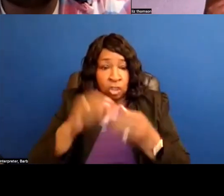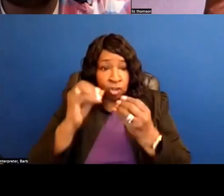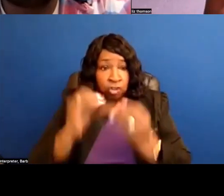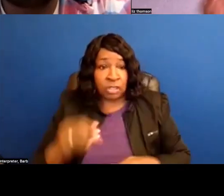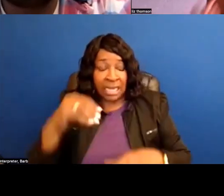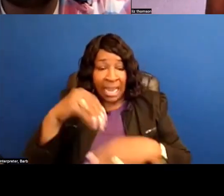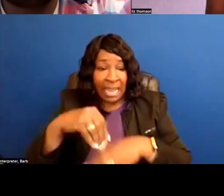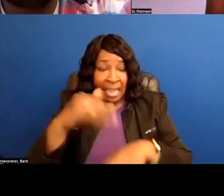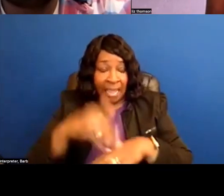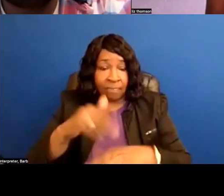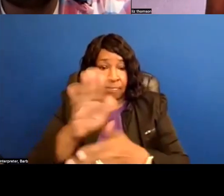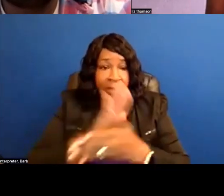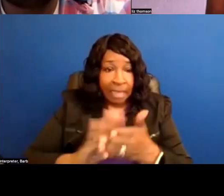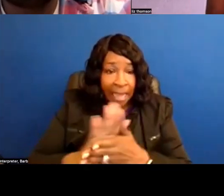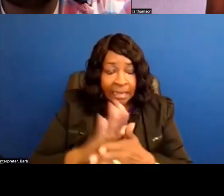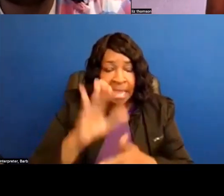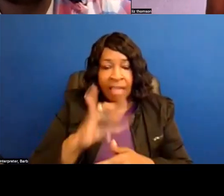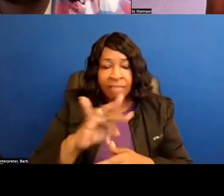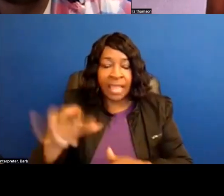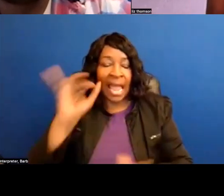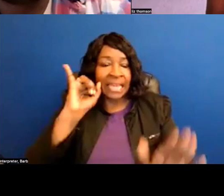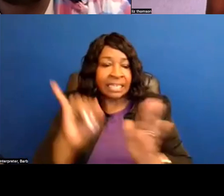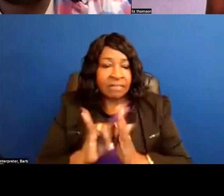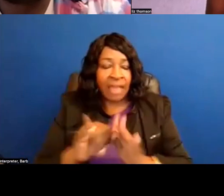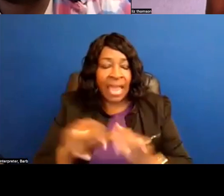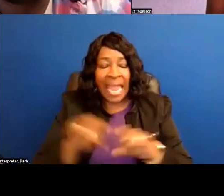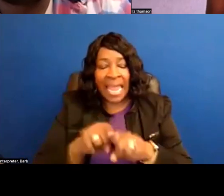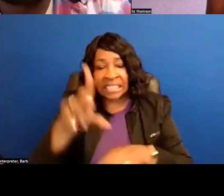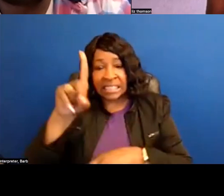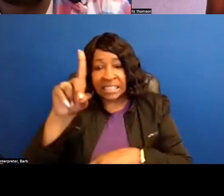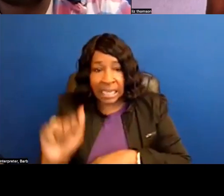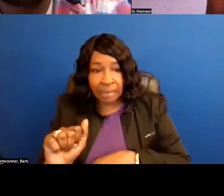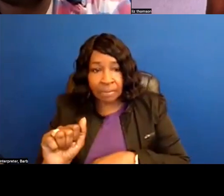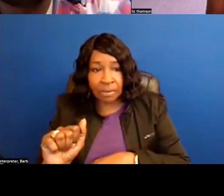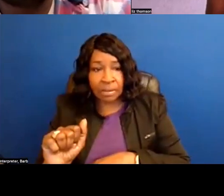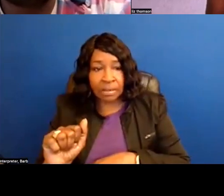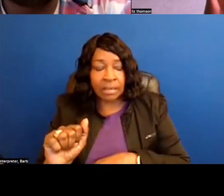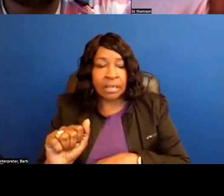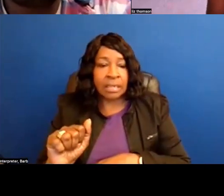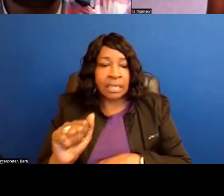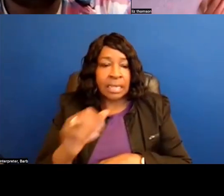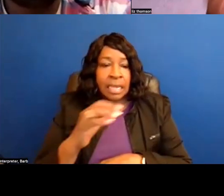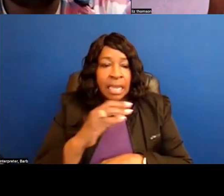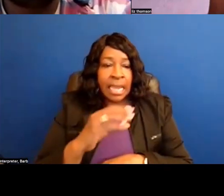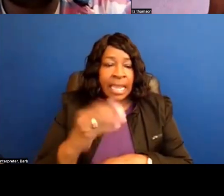If they identified as disabled as well as then some level of engagement